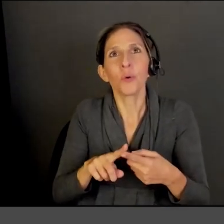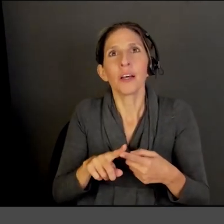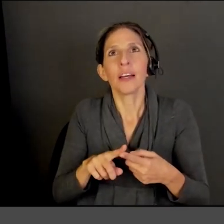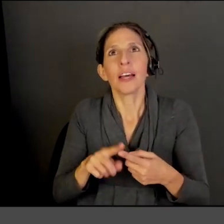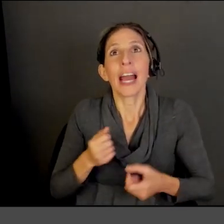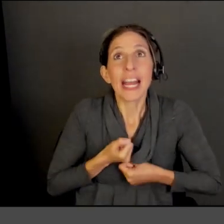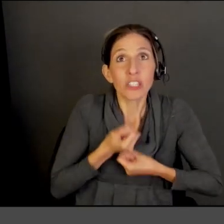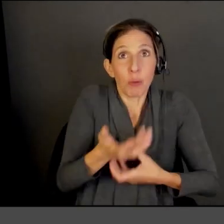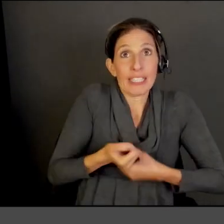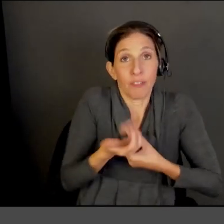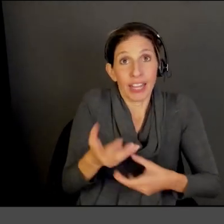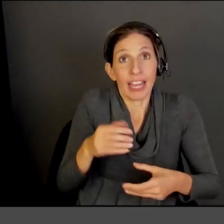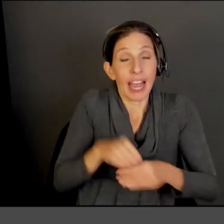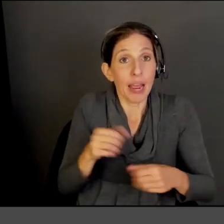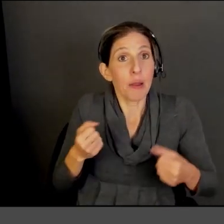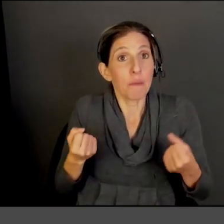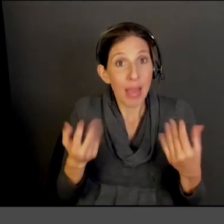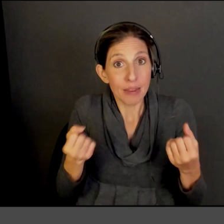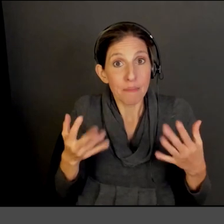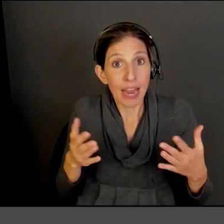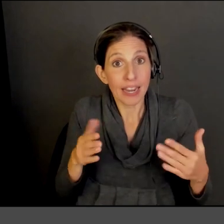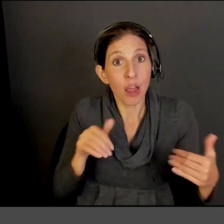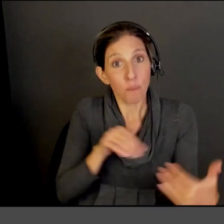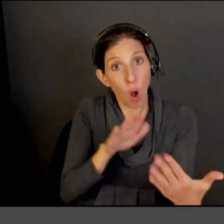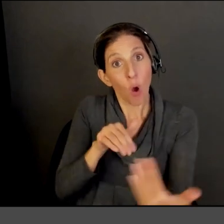TO WHAT IS REAL, OUR REALITIES,